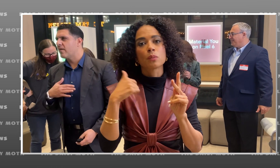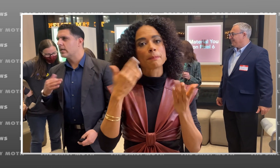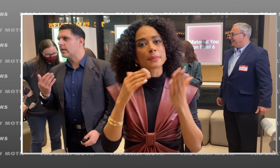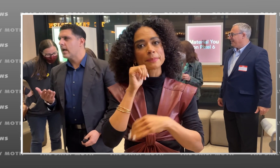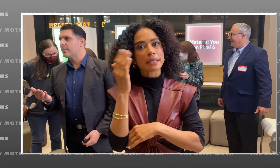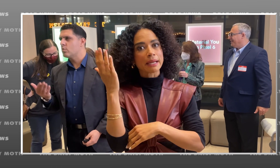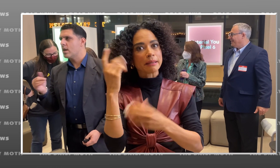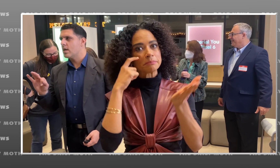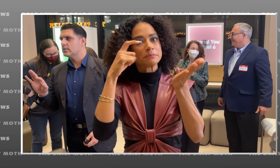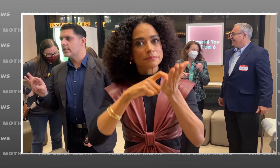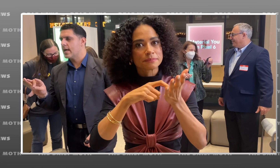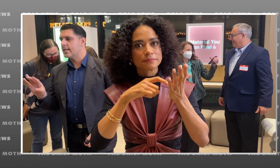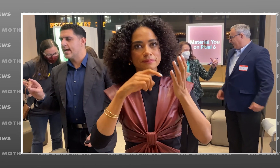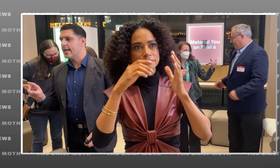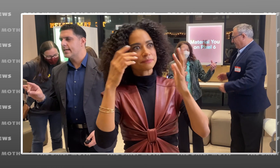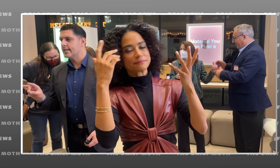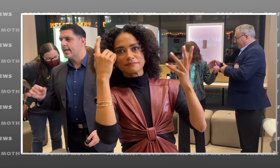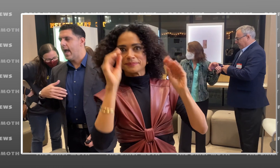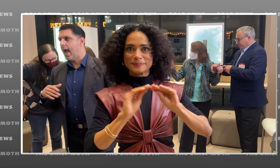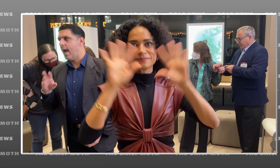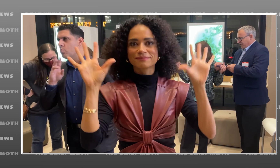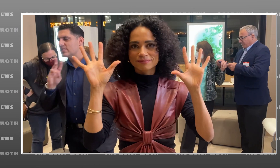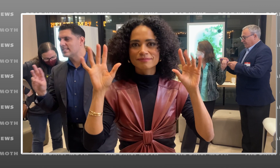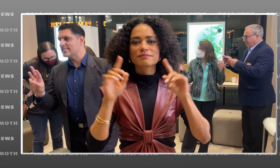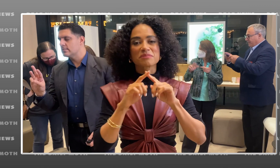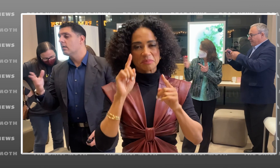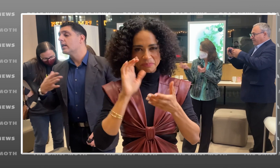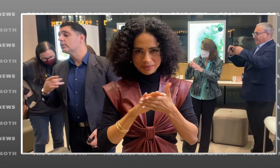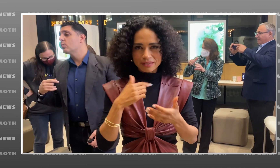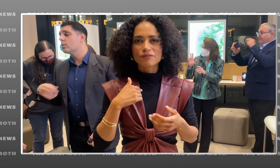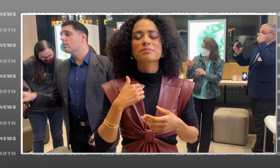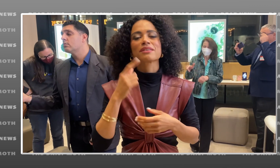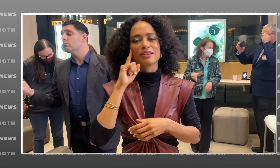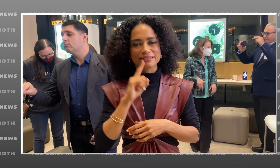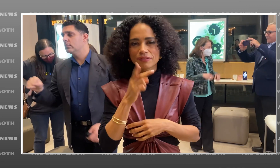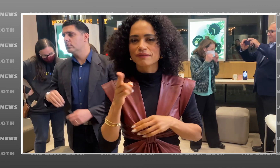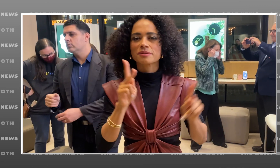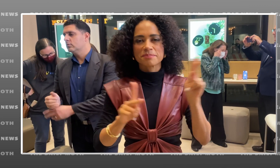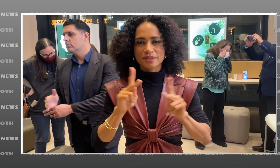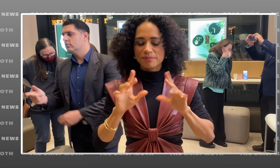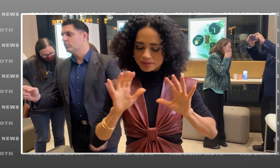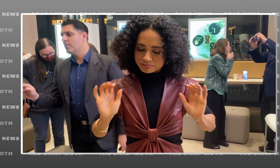that we may overlook because they aren’t as featured, but believe me, there are deaf and hard of hearing people